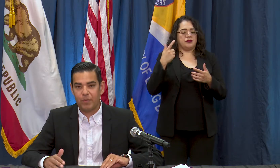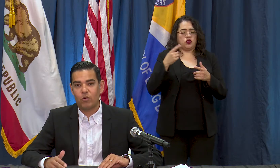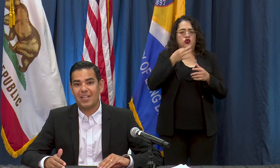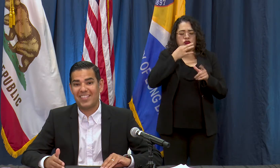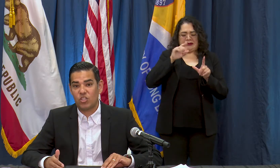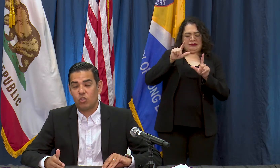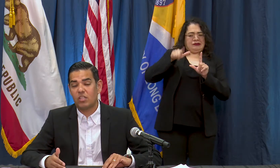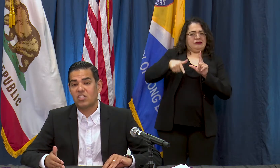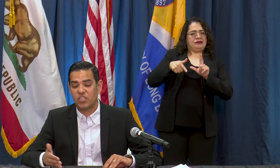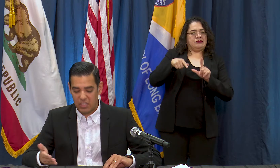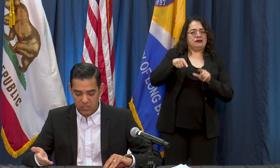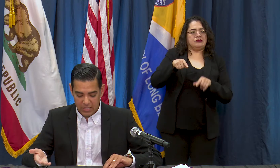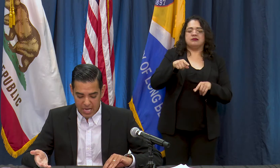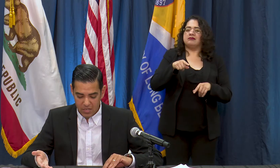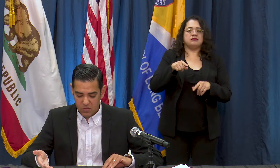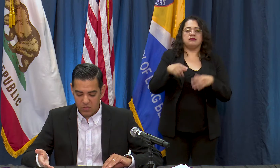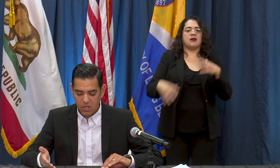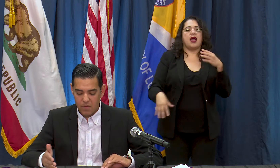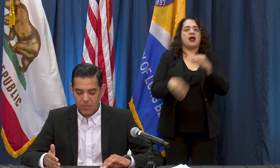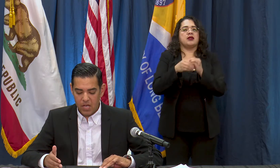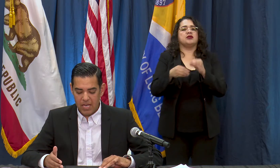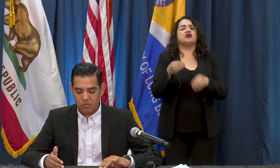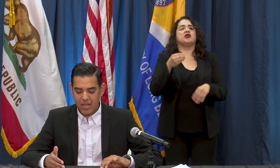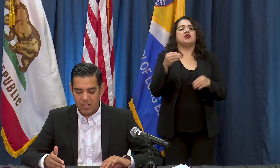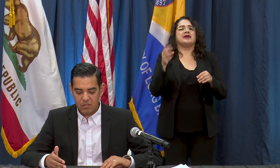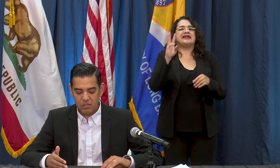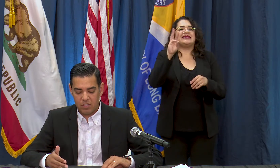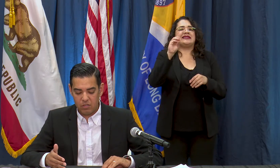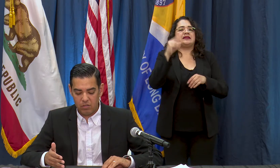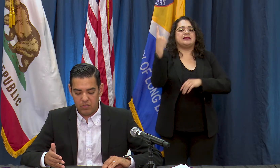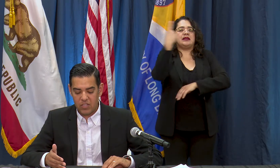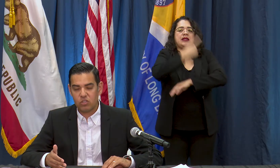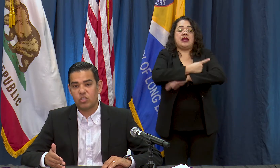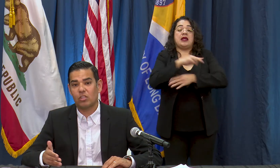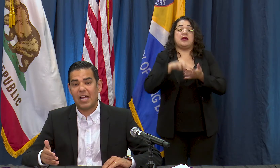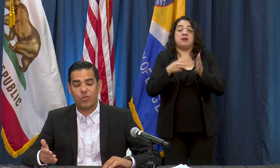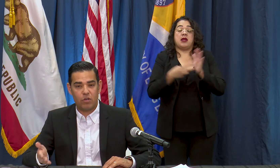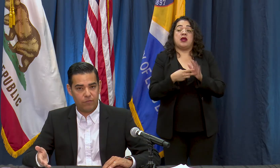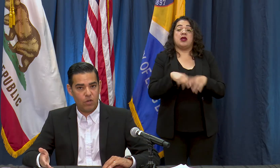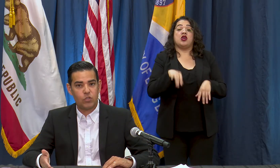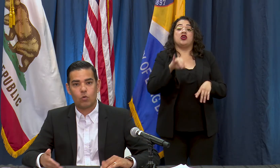it'll be for an additional 60 days until essentially July 31st or